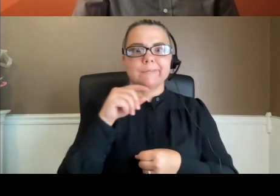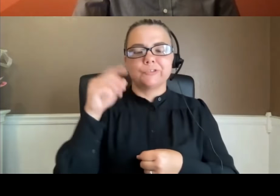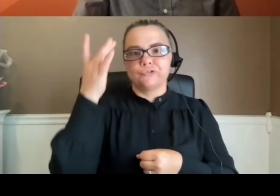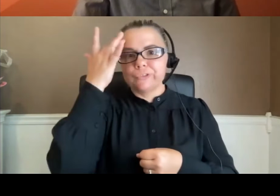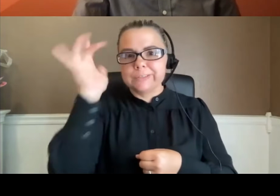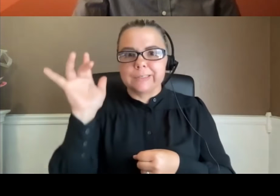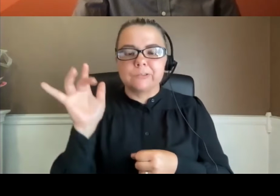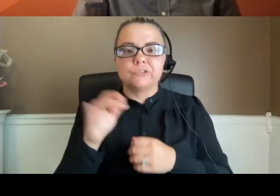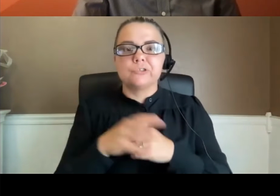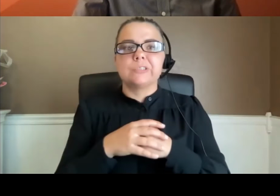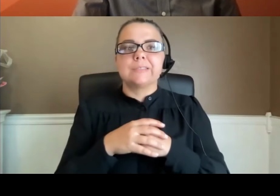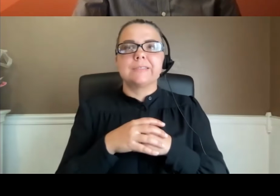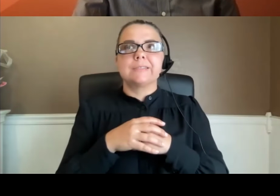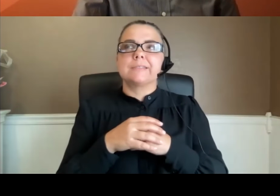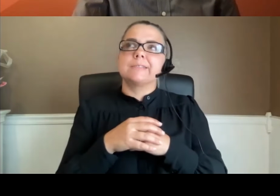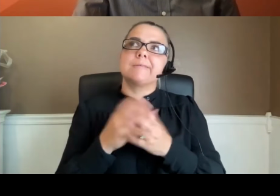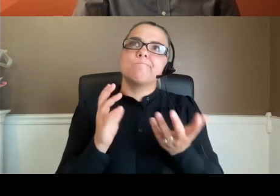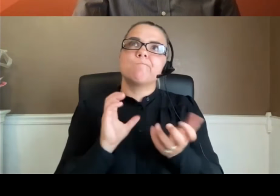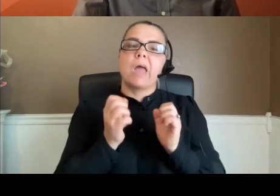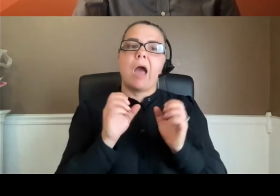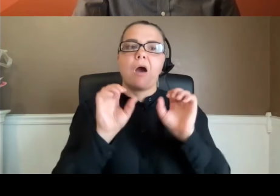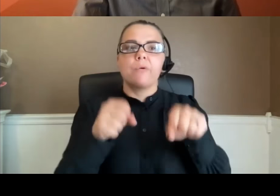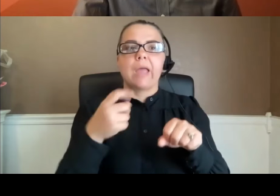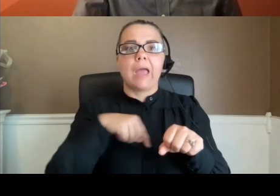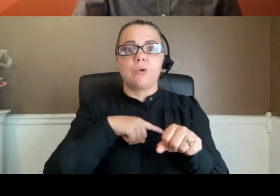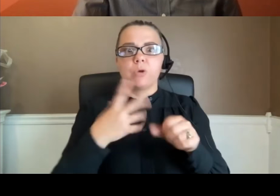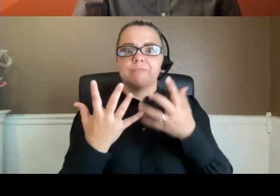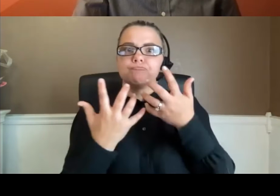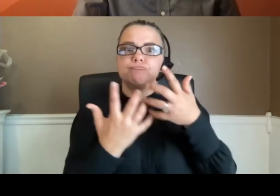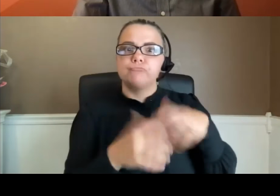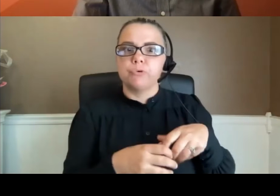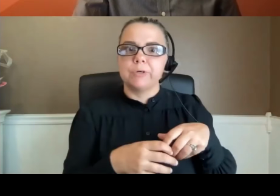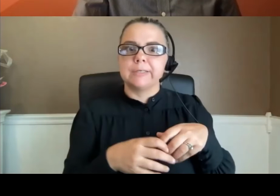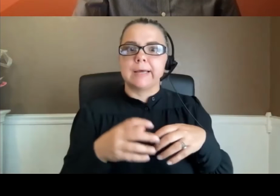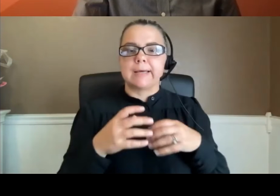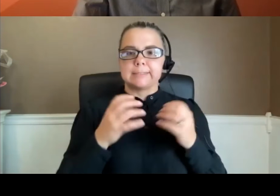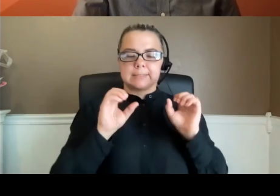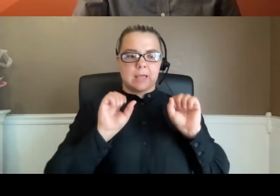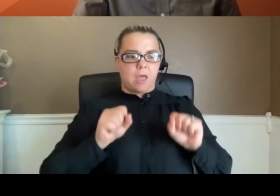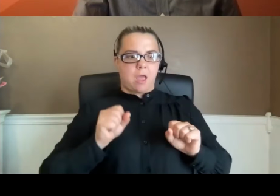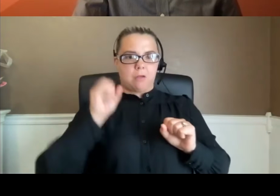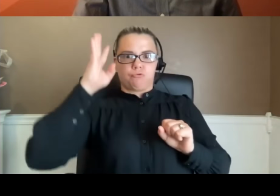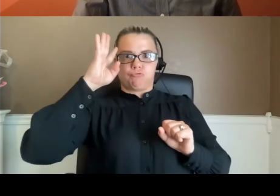we do to potentially produce this kind of summary, maybe automatically in the future?